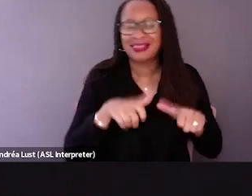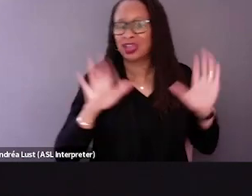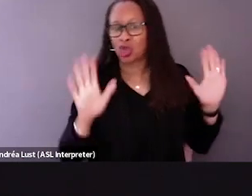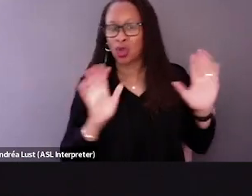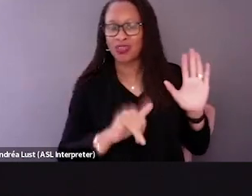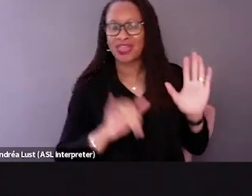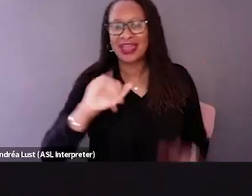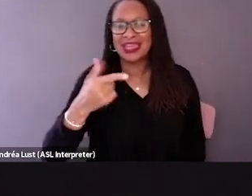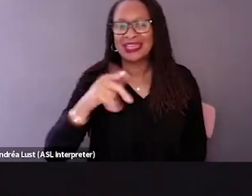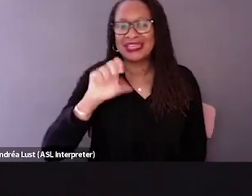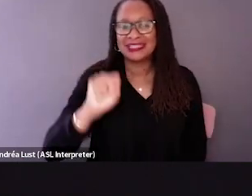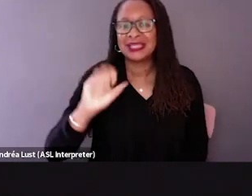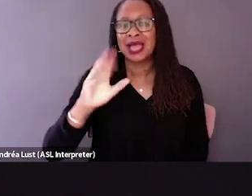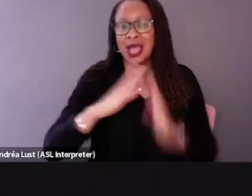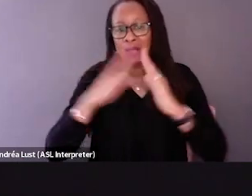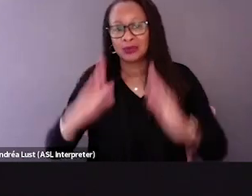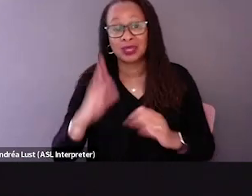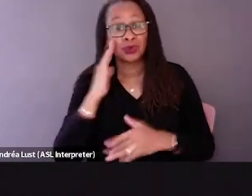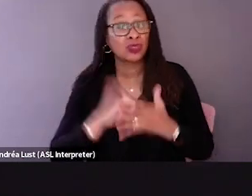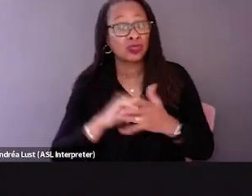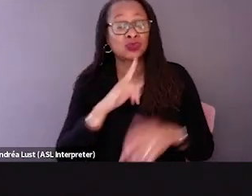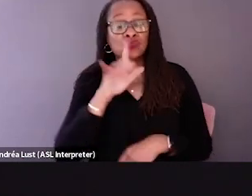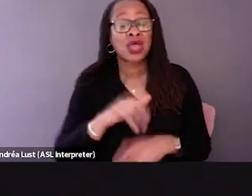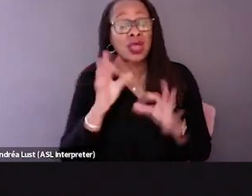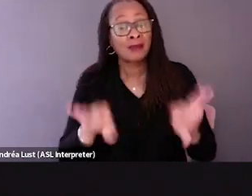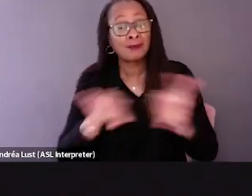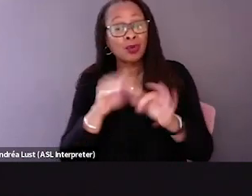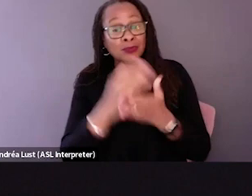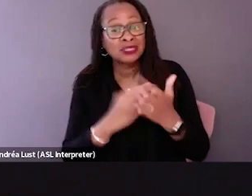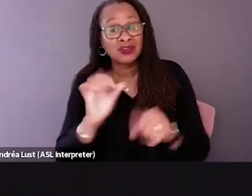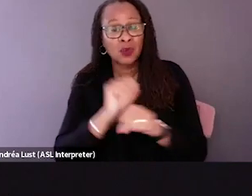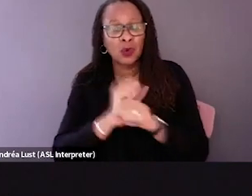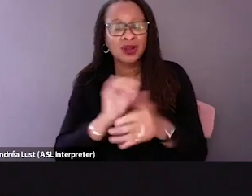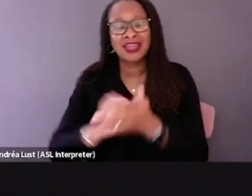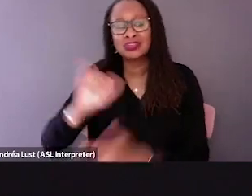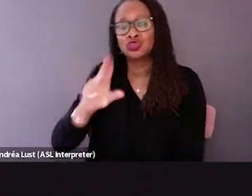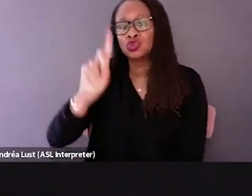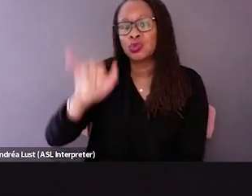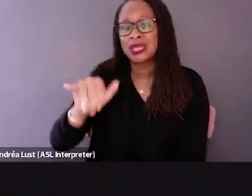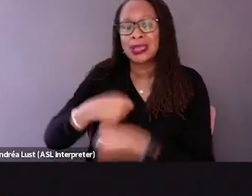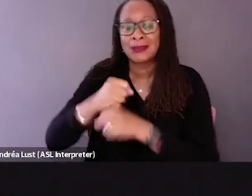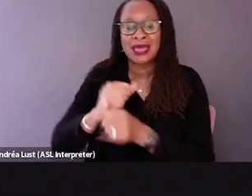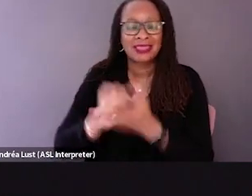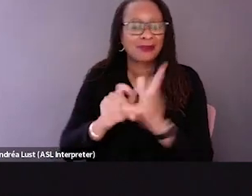and knowing that there's a really important piece of work that Judy made that people don't talk about still.